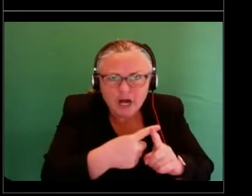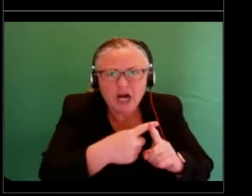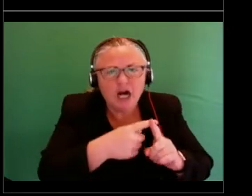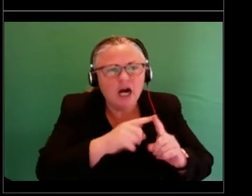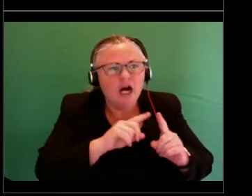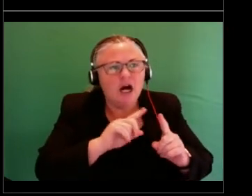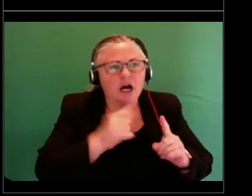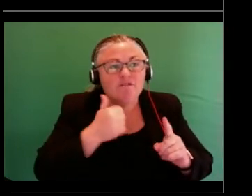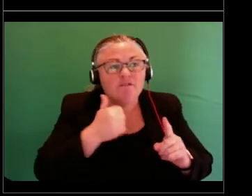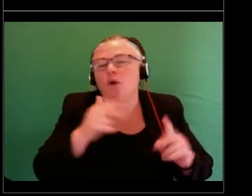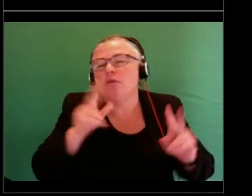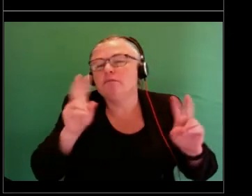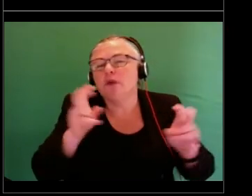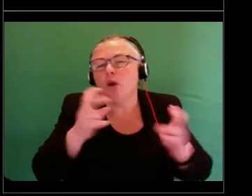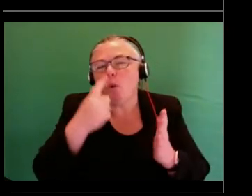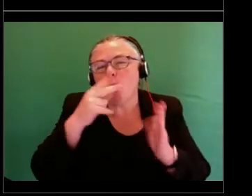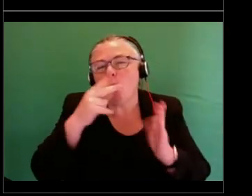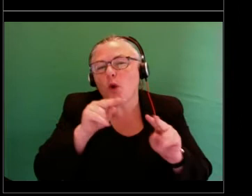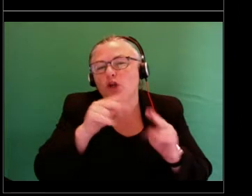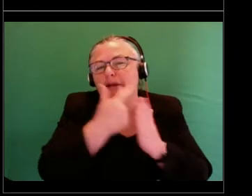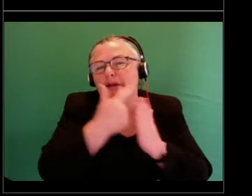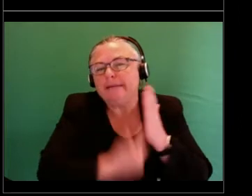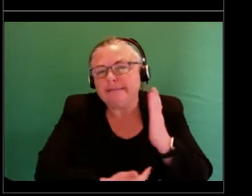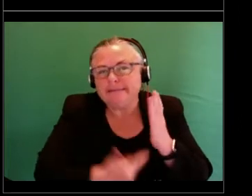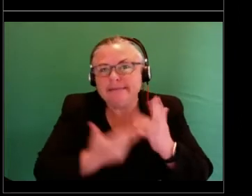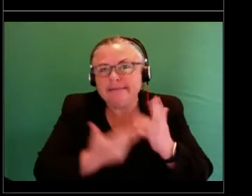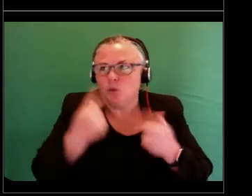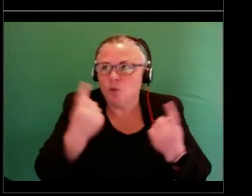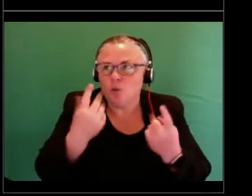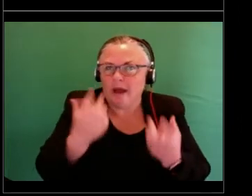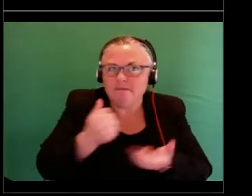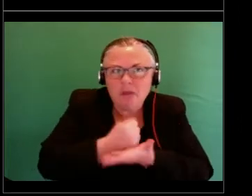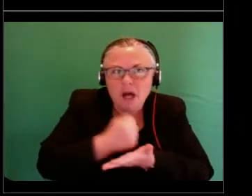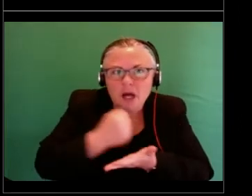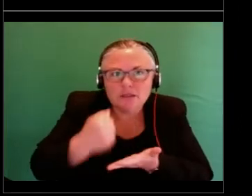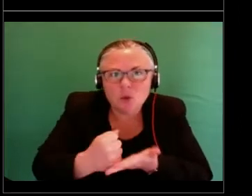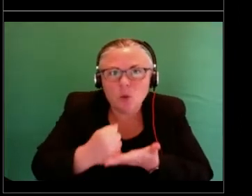May I say to the legal practitioners out there, if there are legal-related questions that